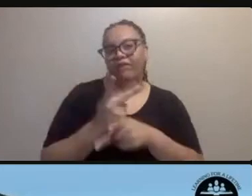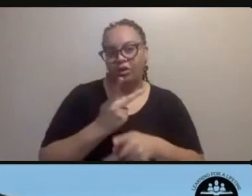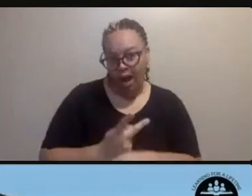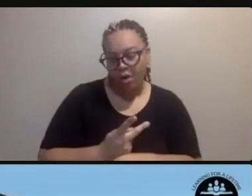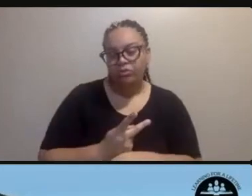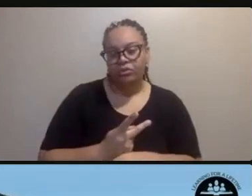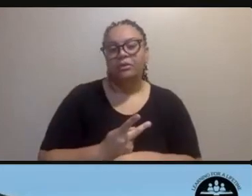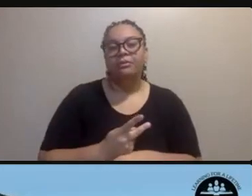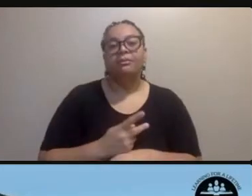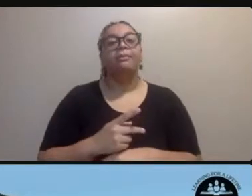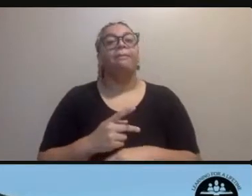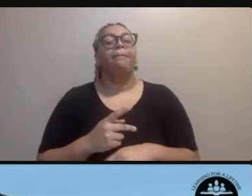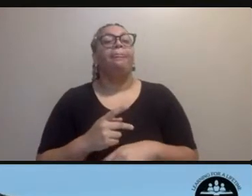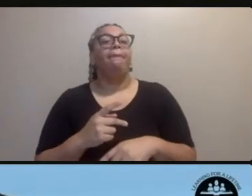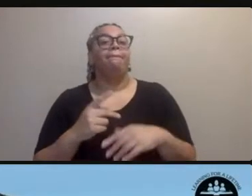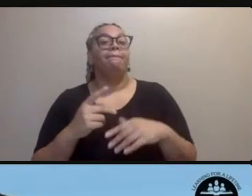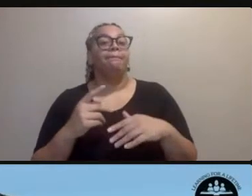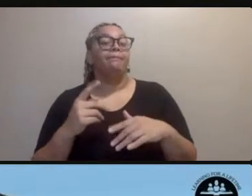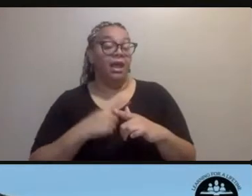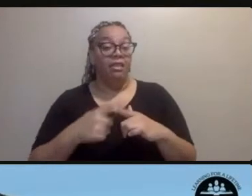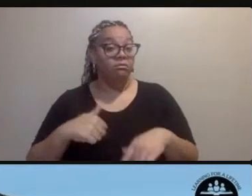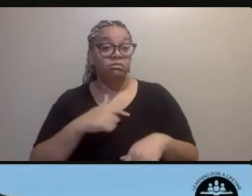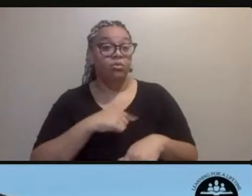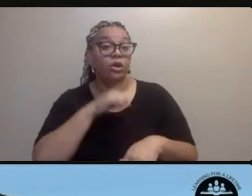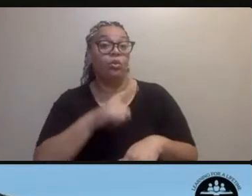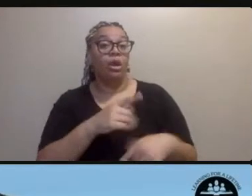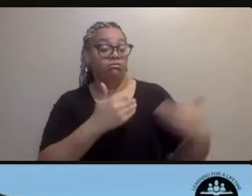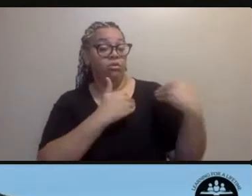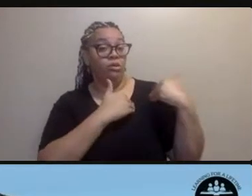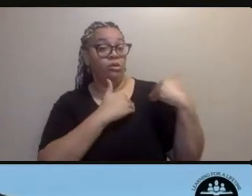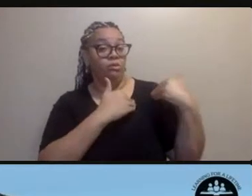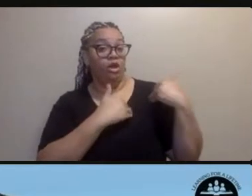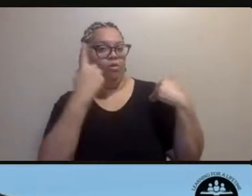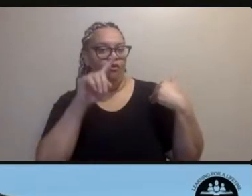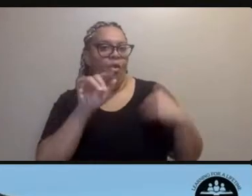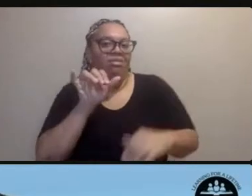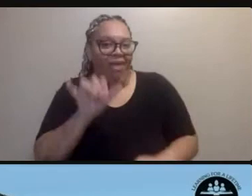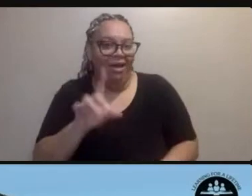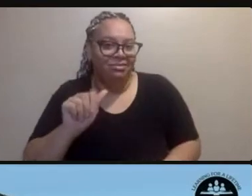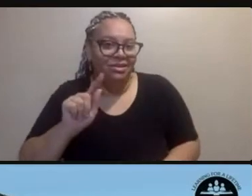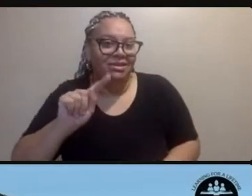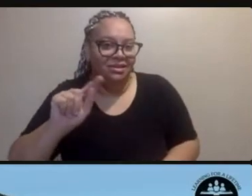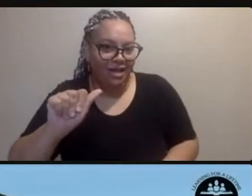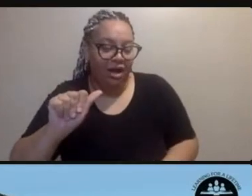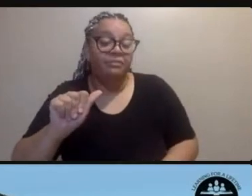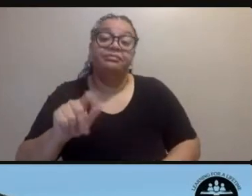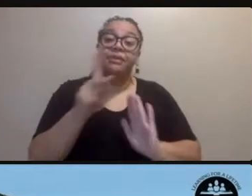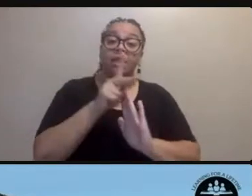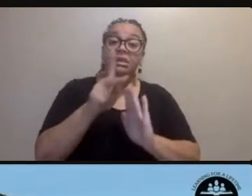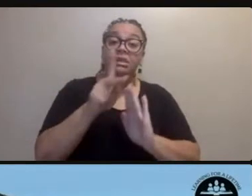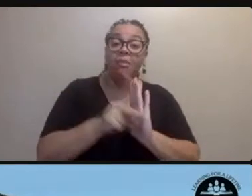CAN WE THEN THINK ABOUT WHAT'S THE BEST DATA TO HAVE TO BE ABLE TO MEASURE IT.